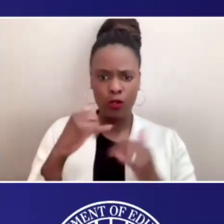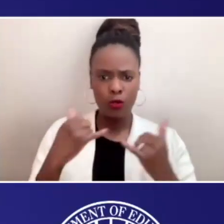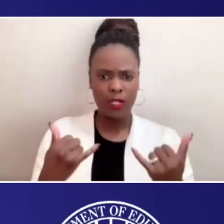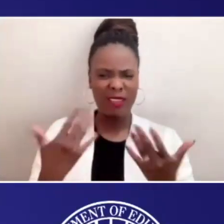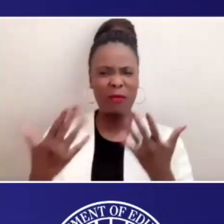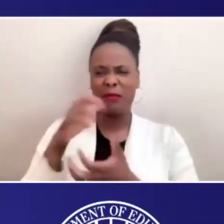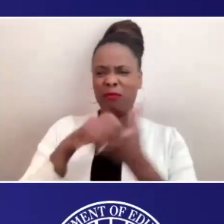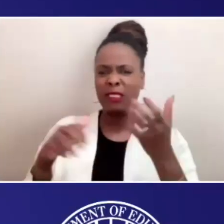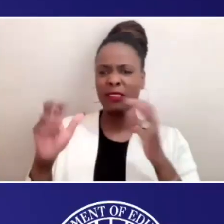the OMB.